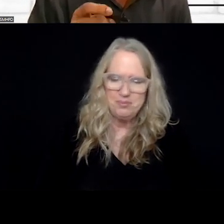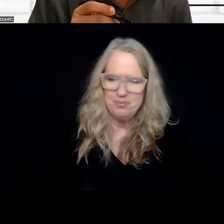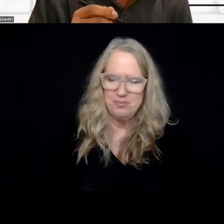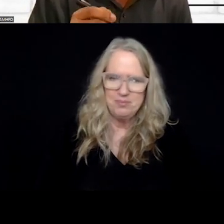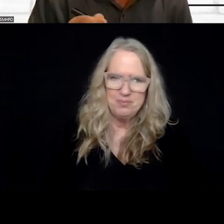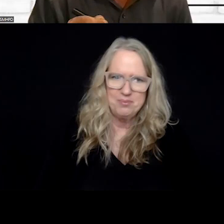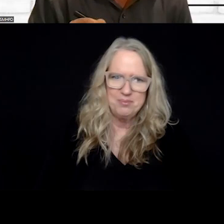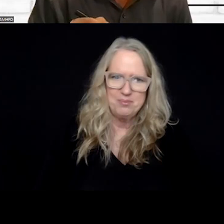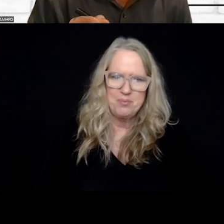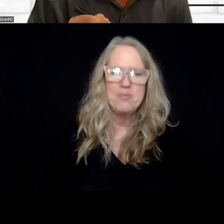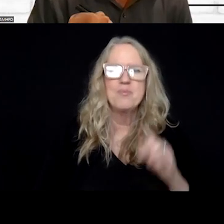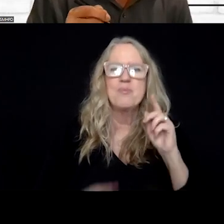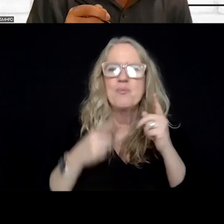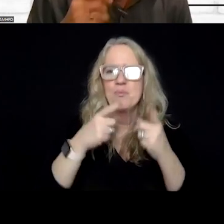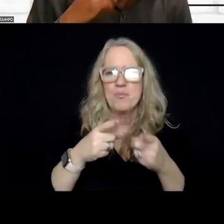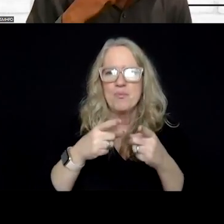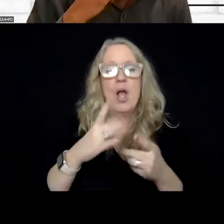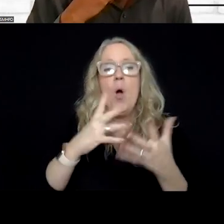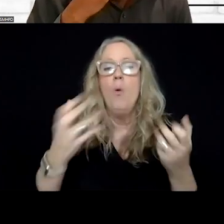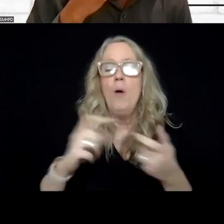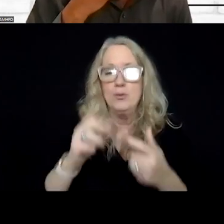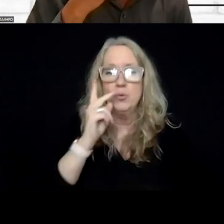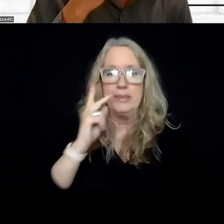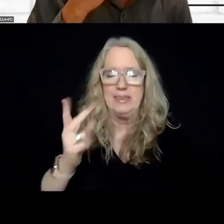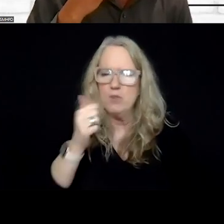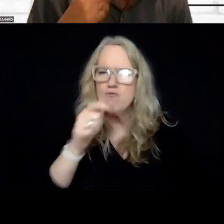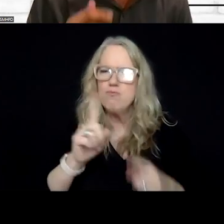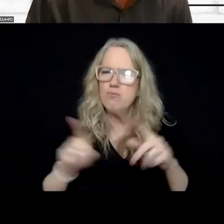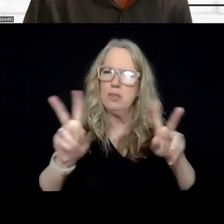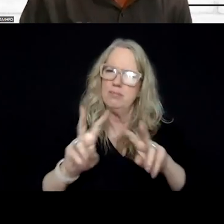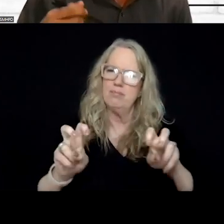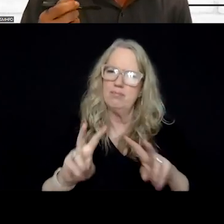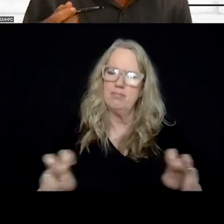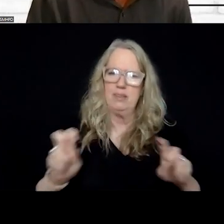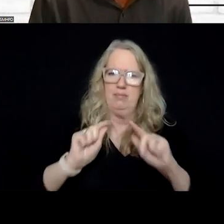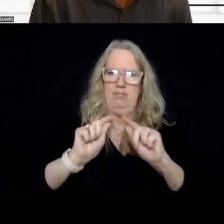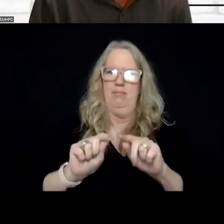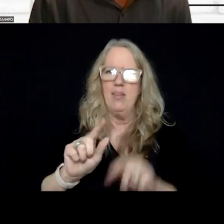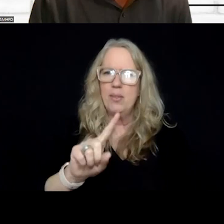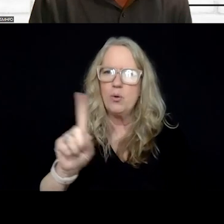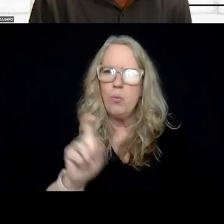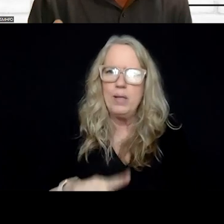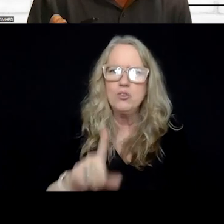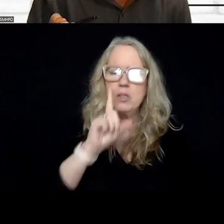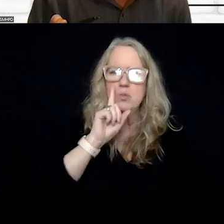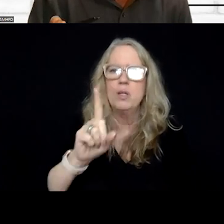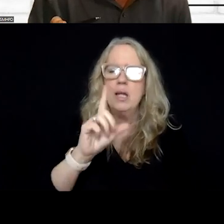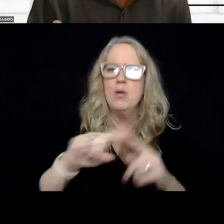TO SEE IS REALLY LOOKING AT THE QUESTION. THIS IS ALL BUILT ON, WHAT IS REQUIRED TO,